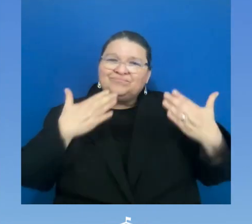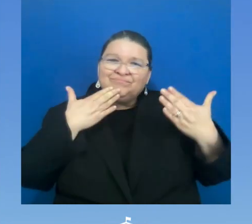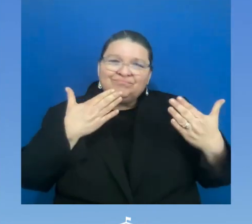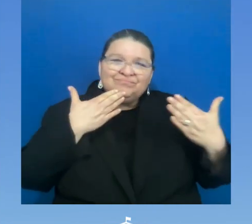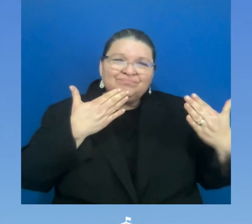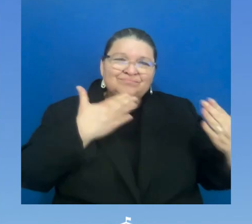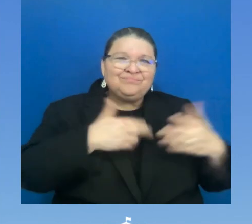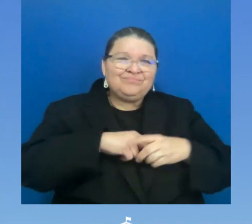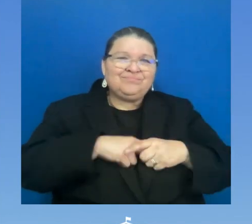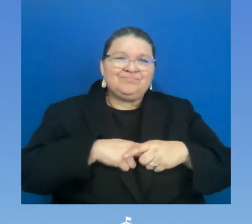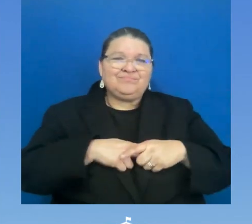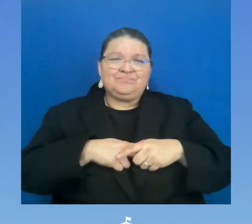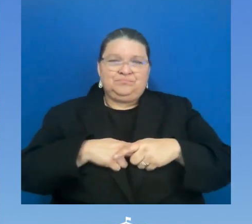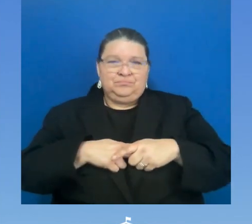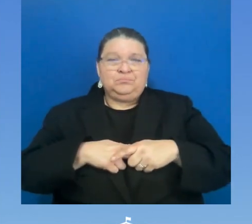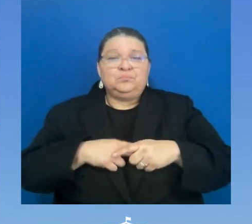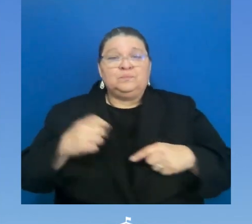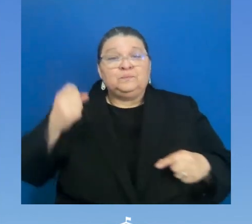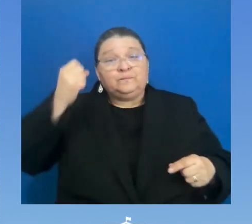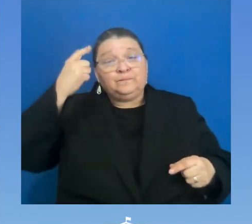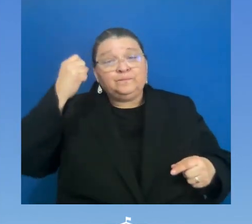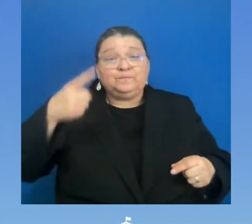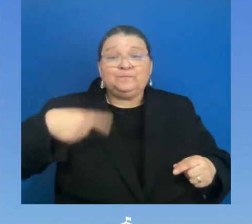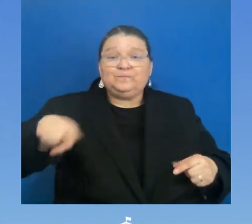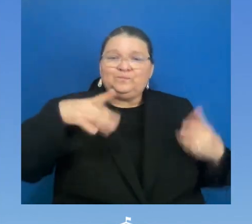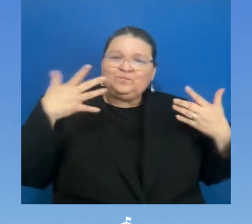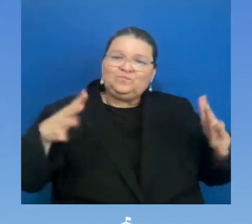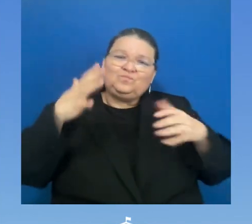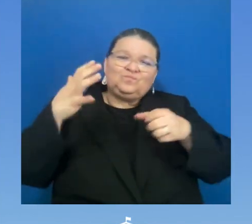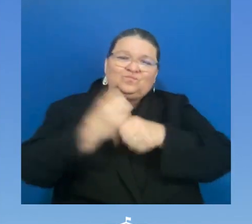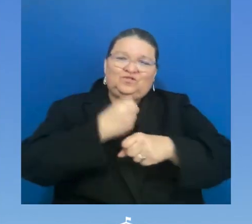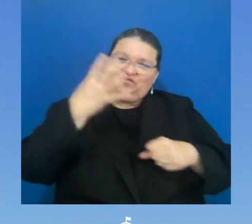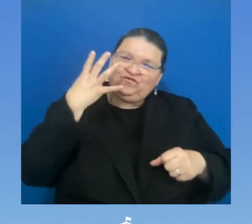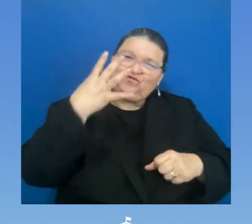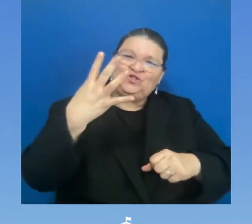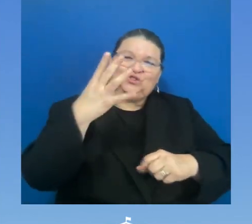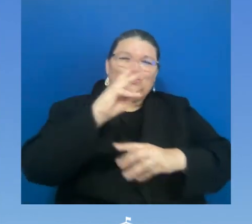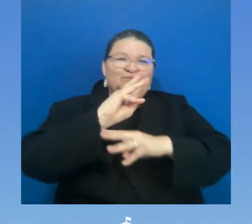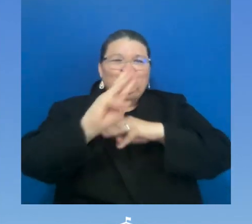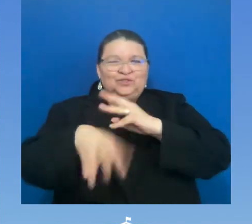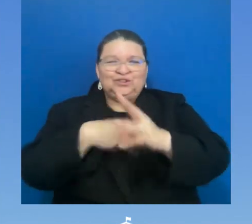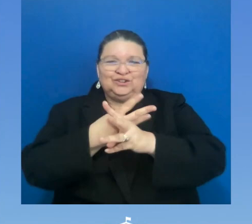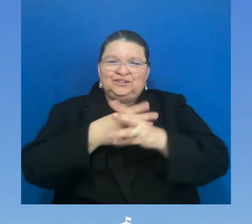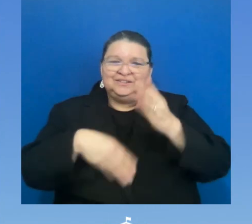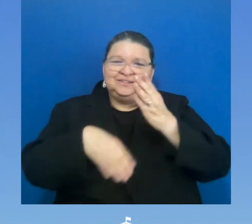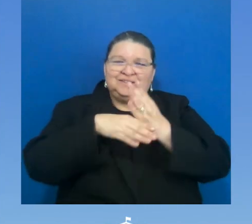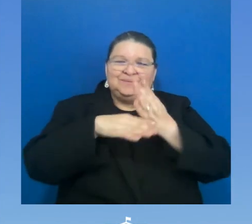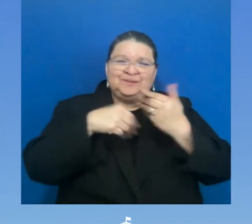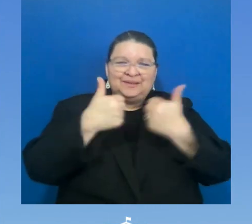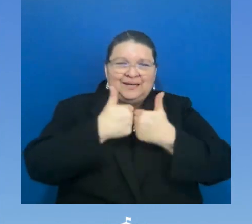four World Cup Games and four Olympic golds. So -- absolutely.